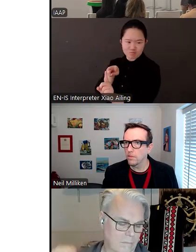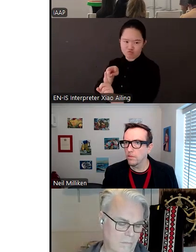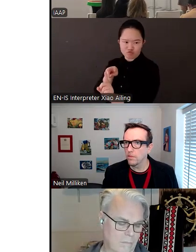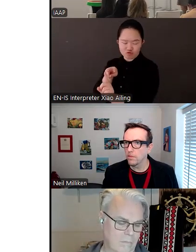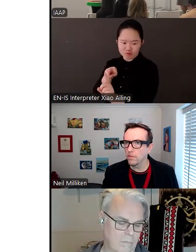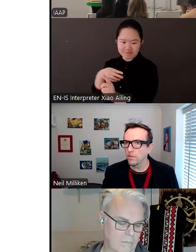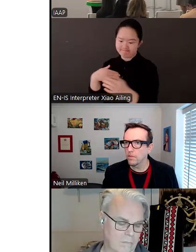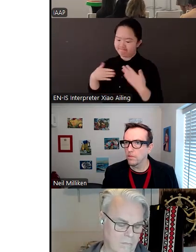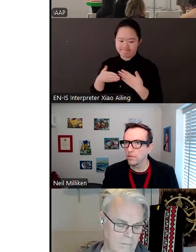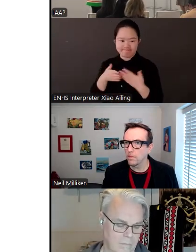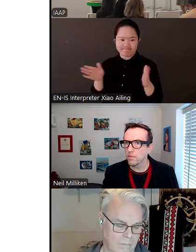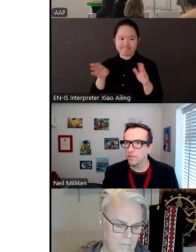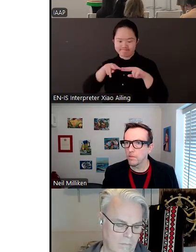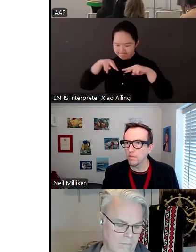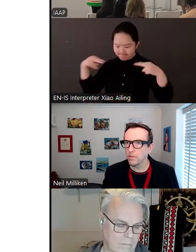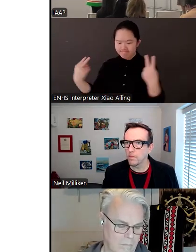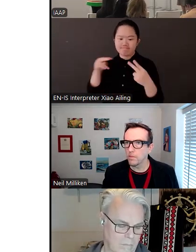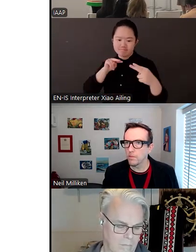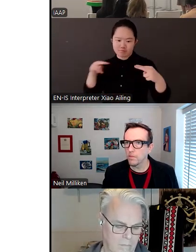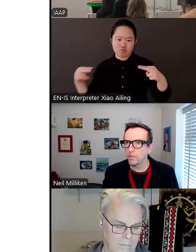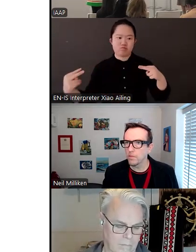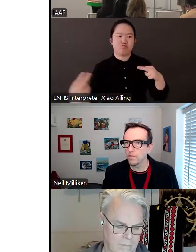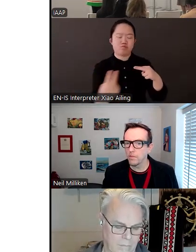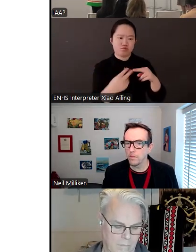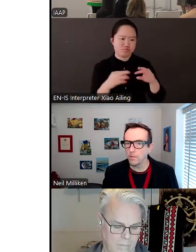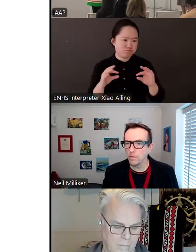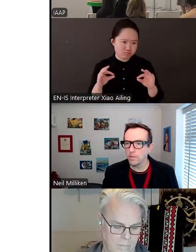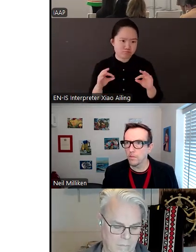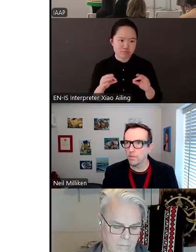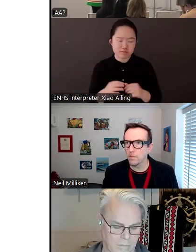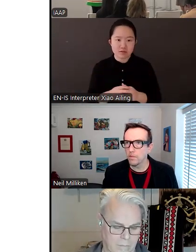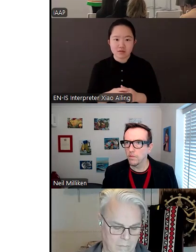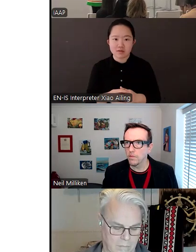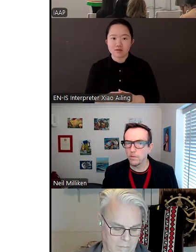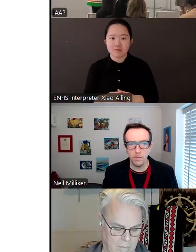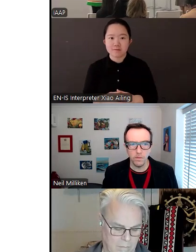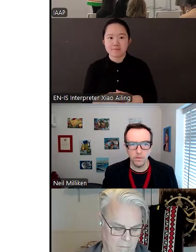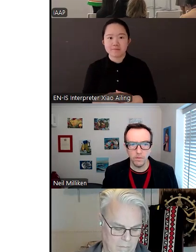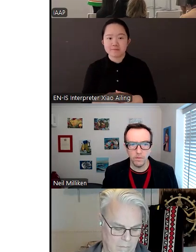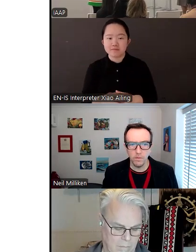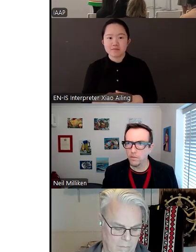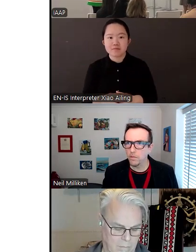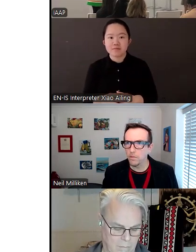Without necessarily being able to put them into theoretical models. Right. It was more like now I'm trying to accept my disability.